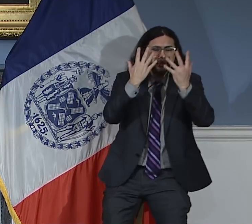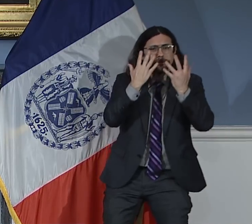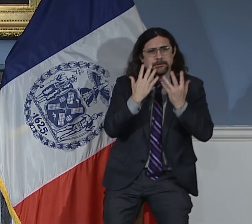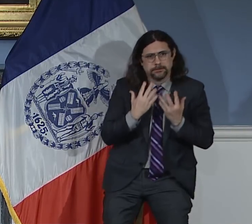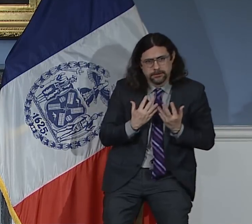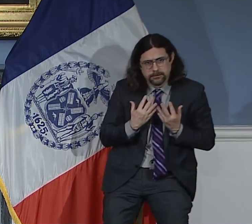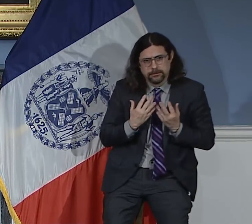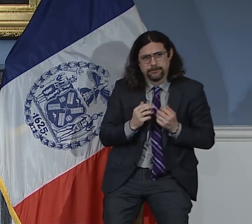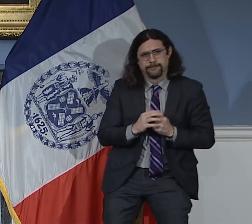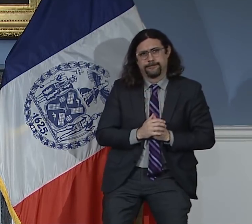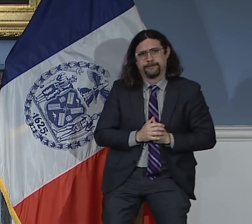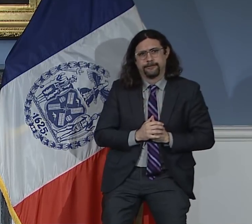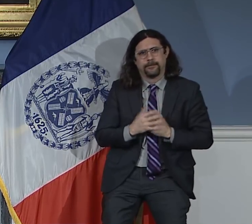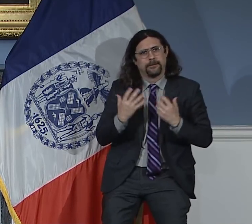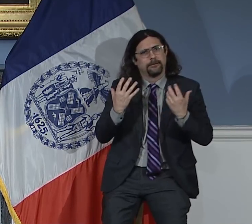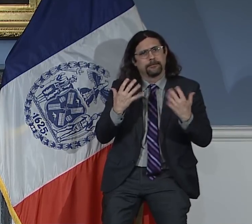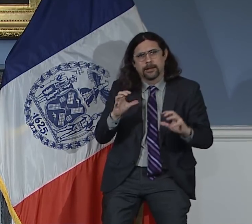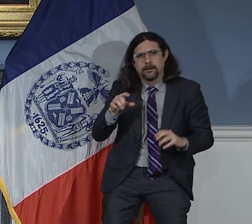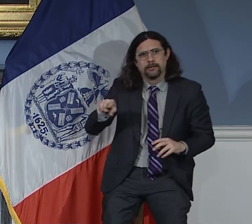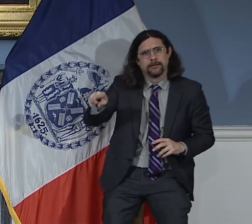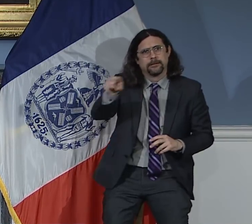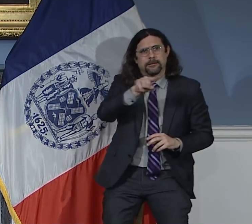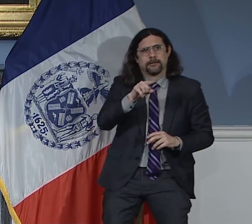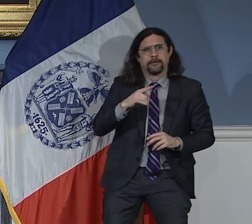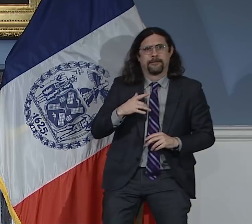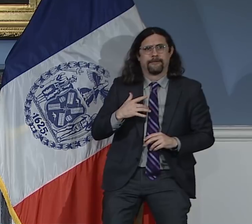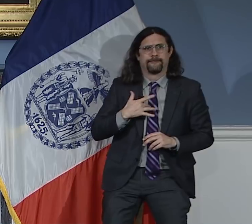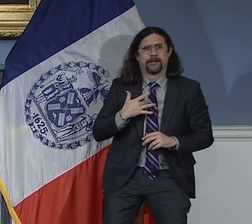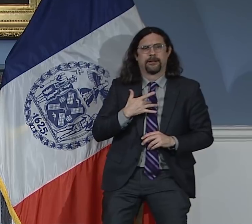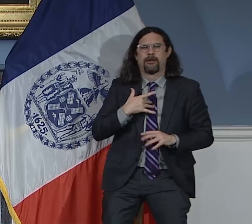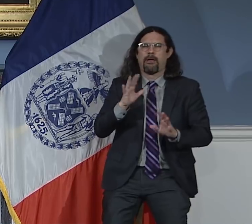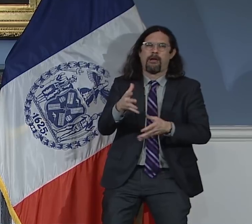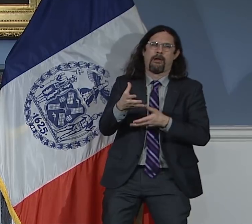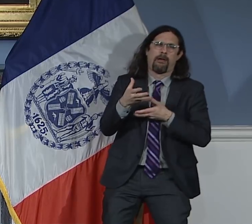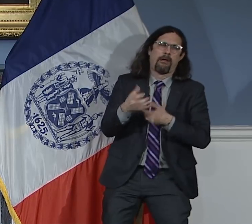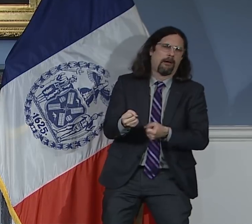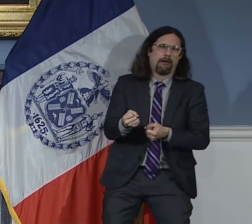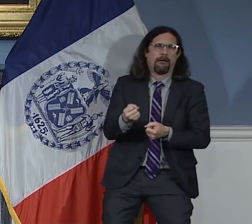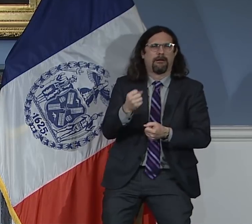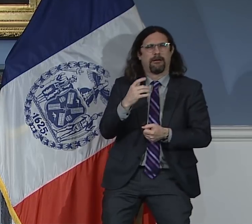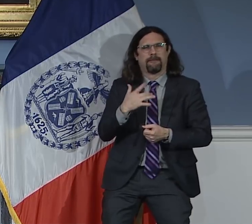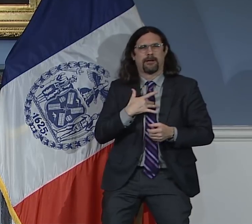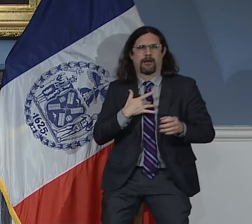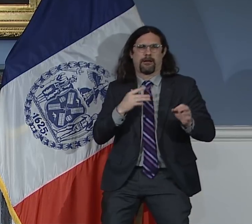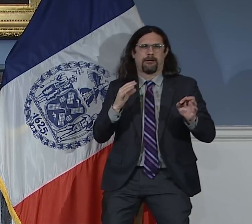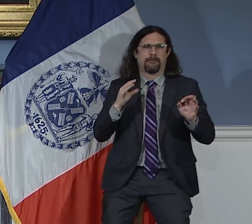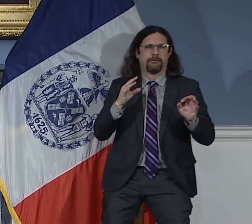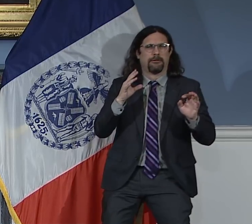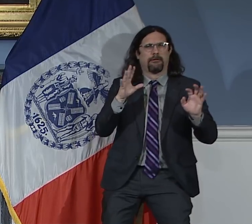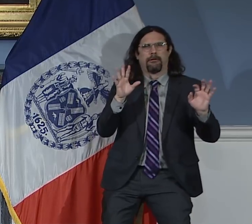GIVE YOU FALSE REASSURANCE. I HAV AELO T OF THINGS THAT I WILL SAY THAT SHOULD CAUSE YOU TO BE CONFIDENT